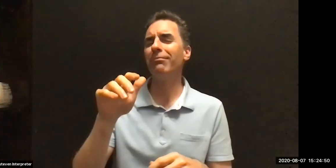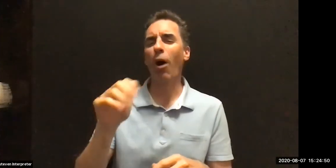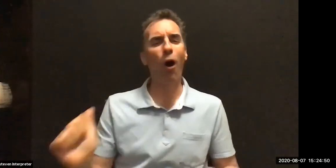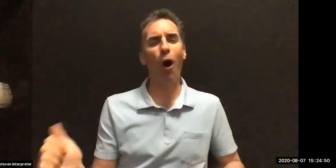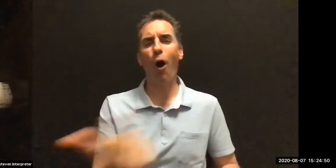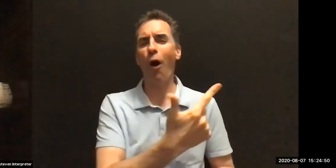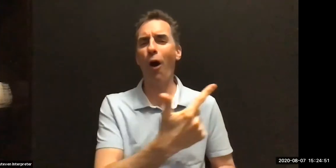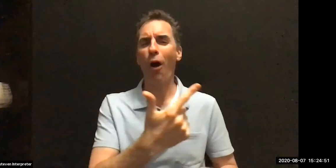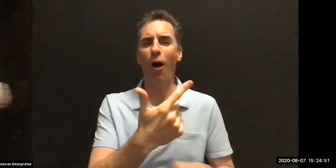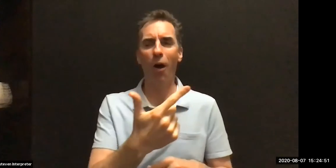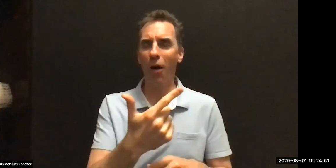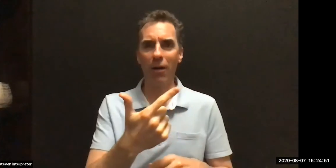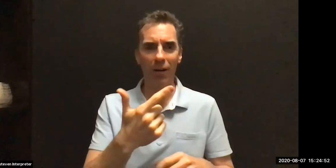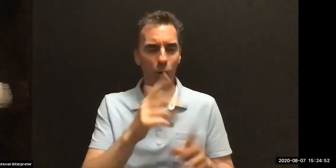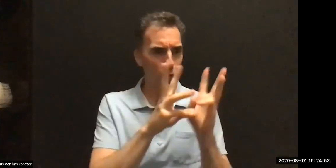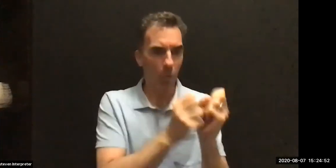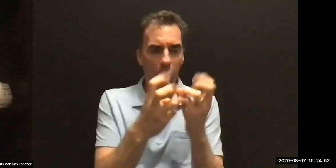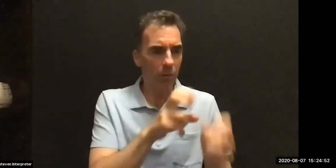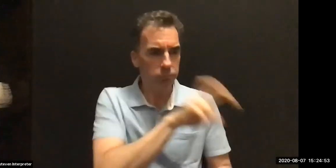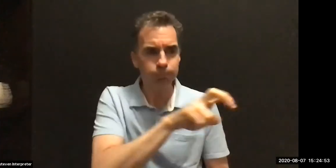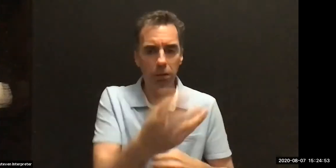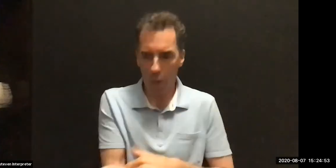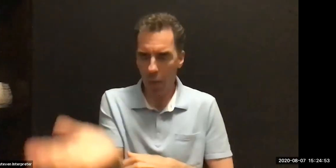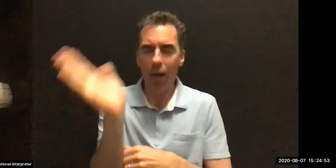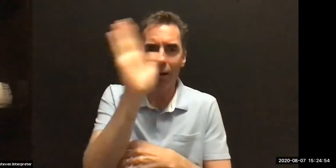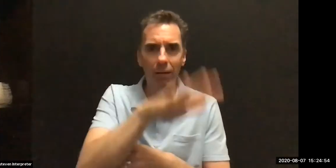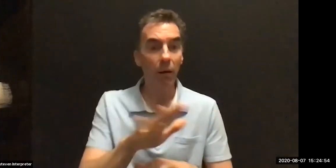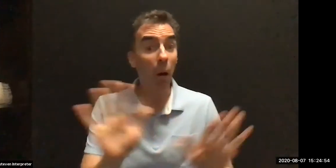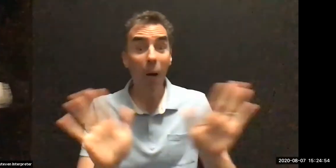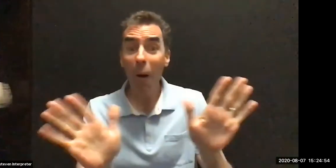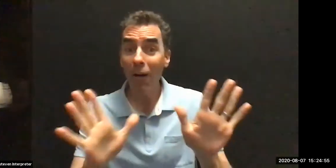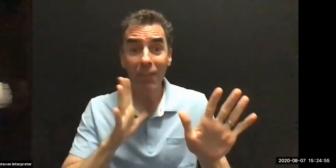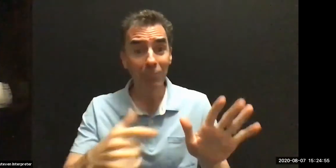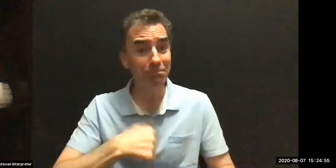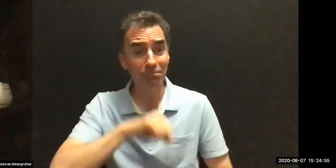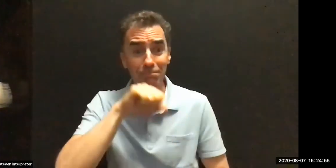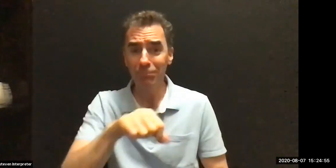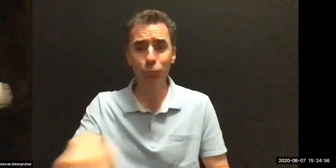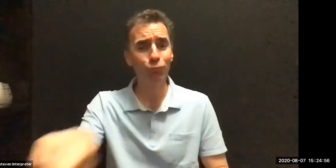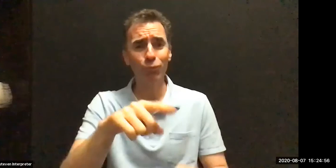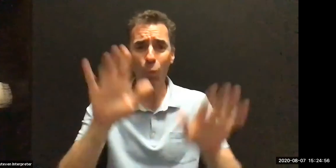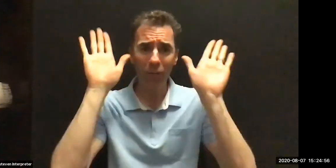Channelle Charest: You guys are saying Channelle Charest: You guys are saints. I can't even cool